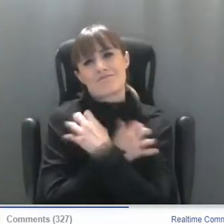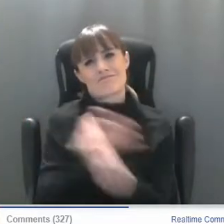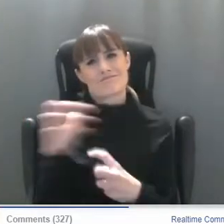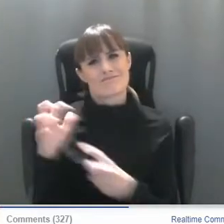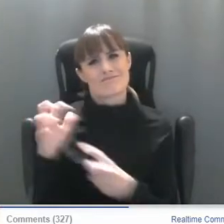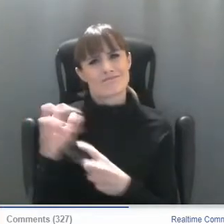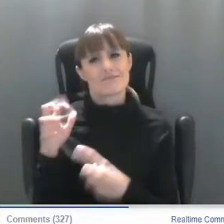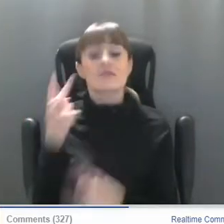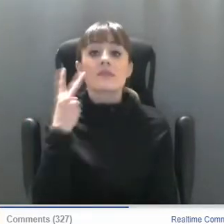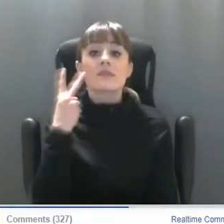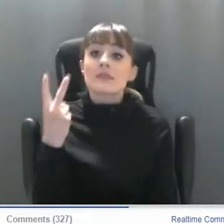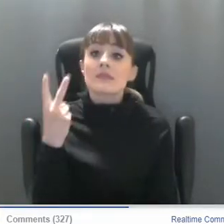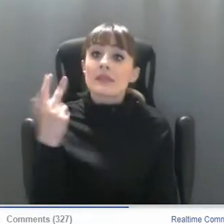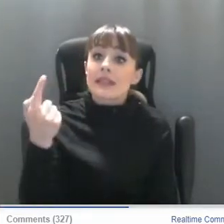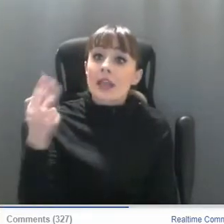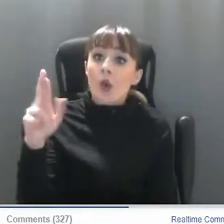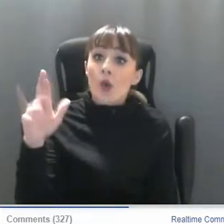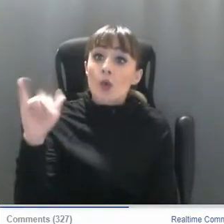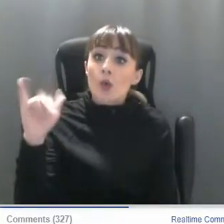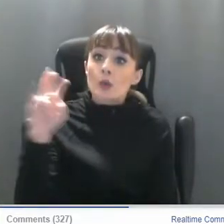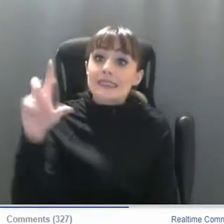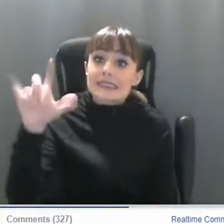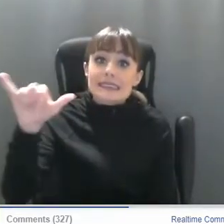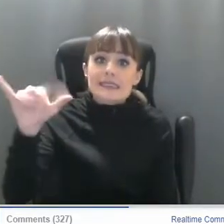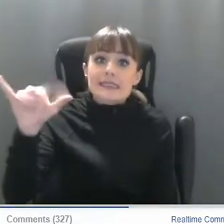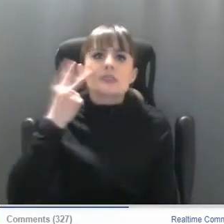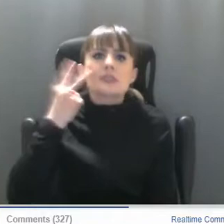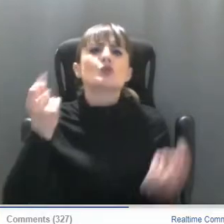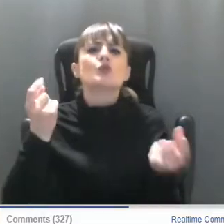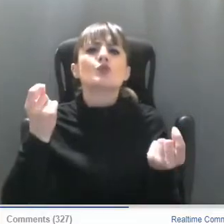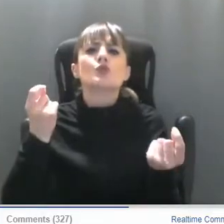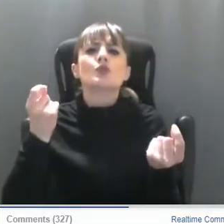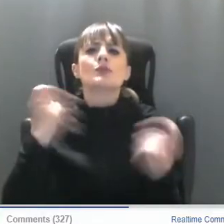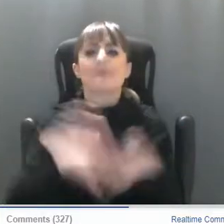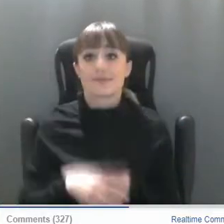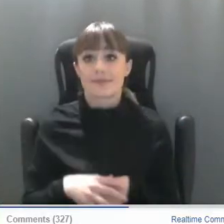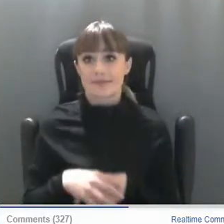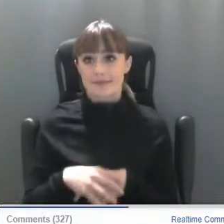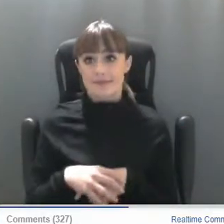Again, you can see the spots on the ground, so people know where to stand- or